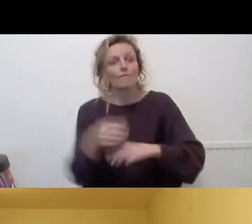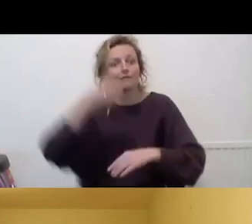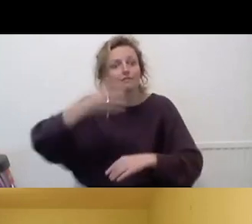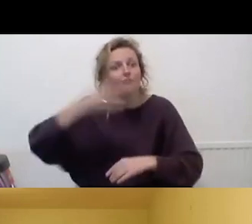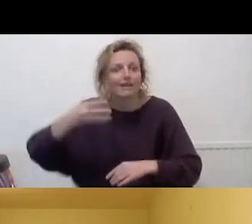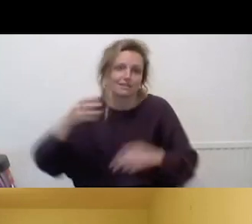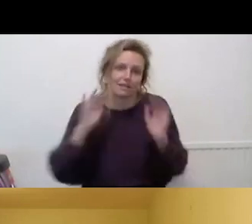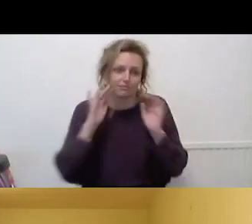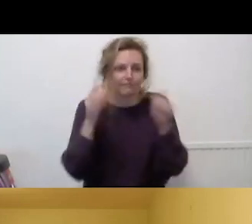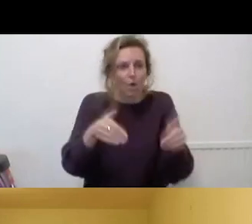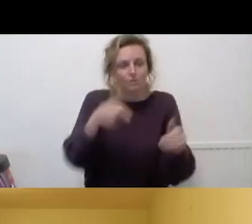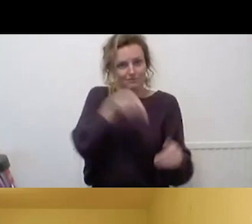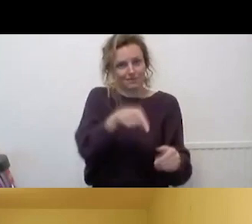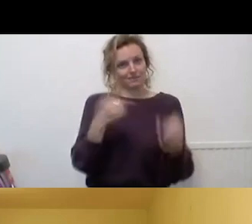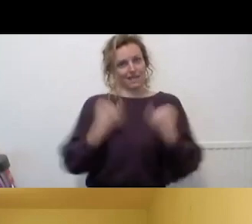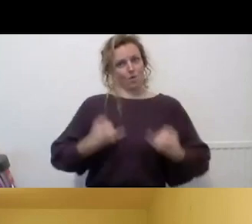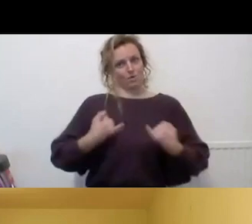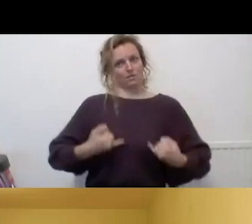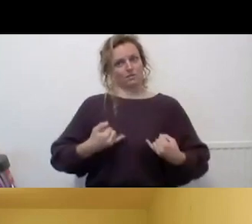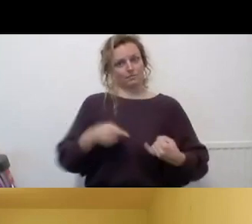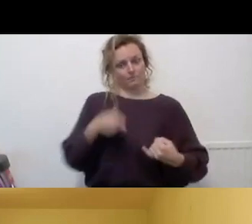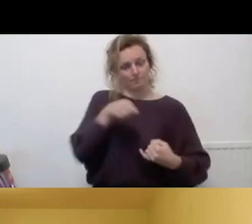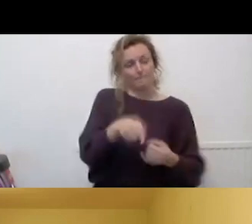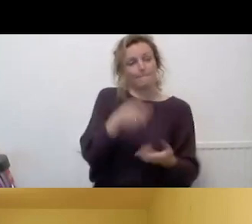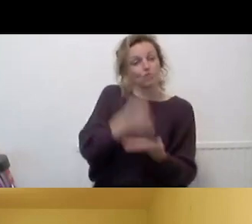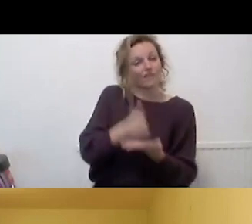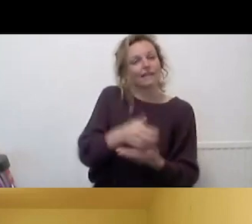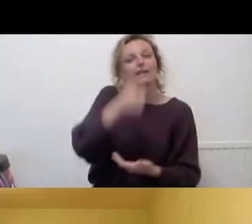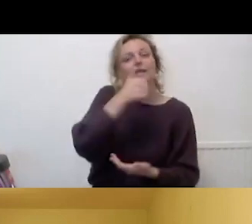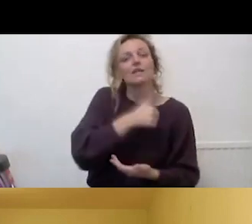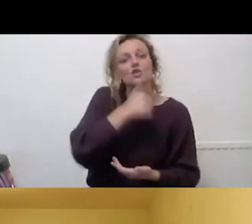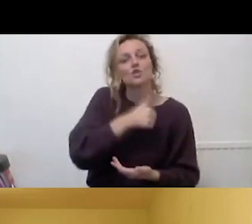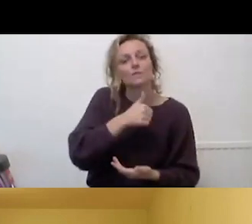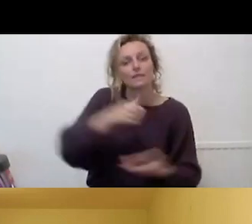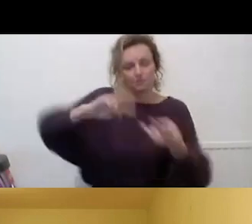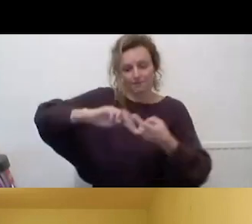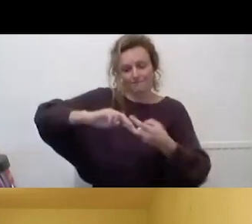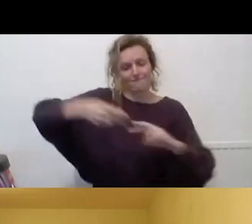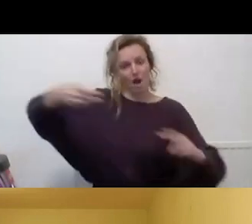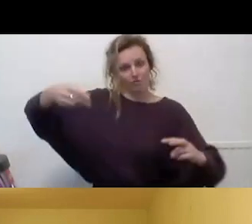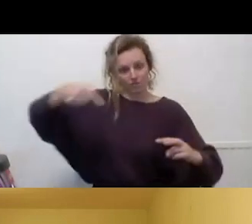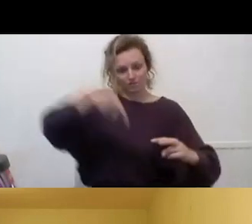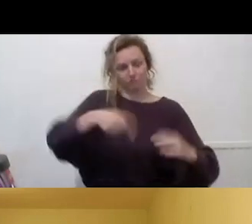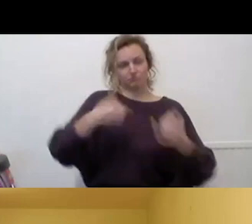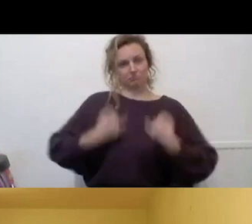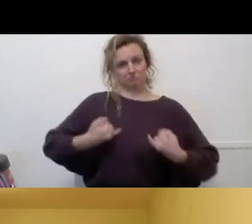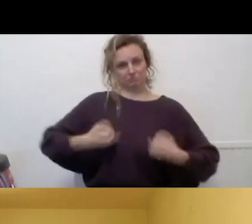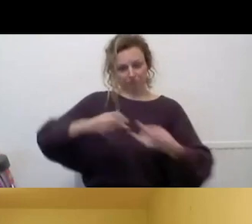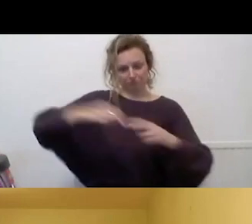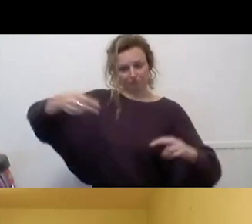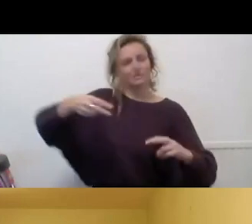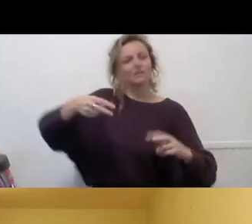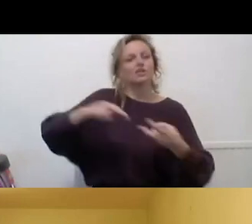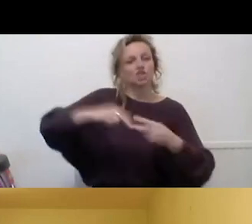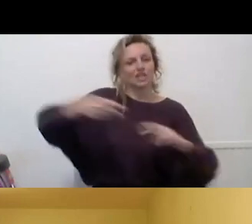of genetic information from the virus as opposed to the whole virus. And so how that works is this